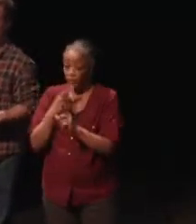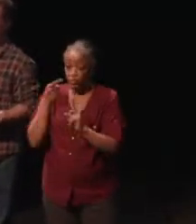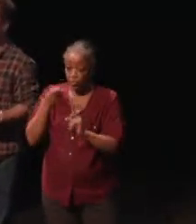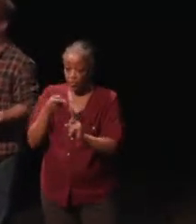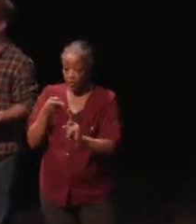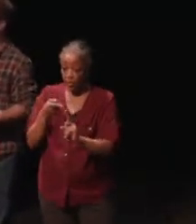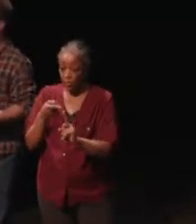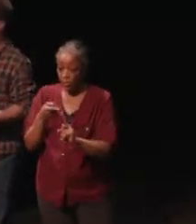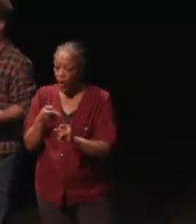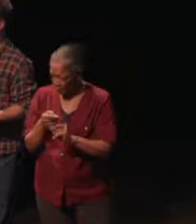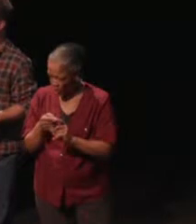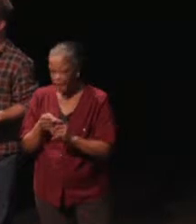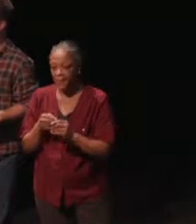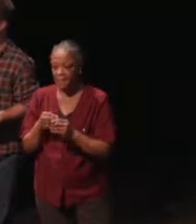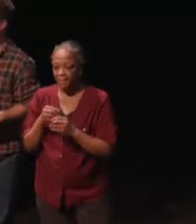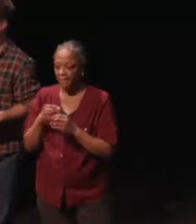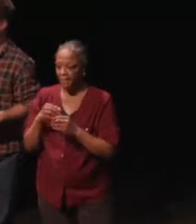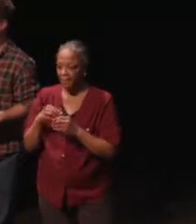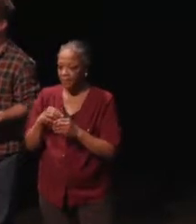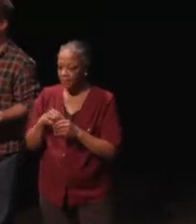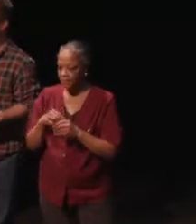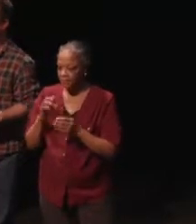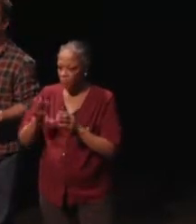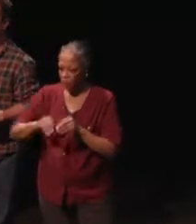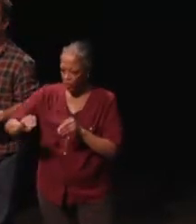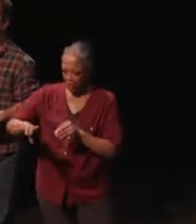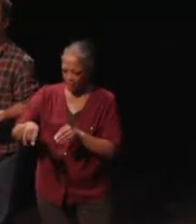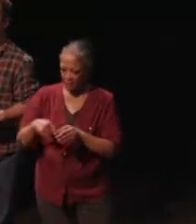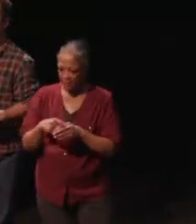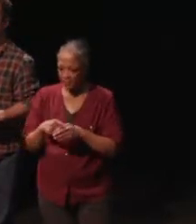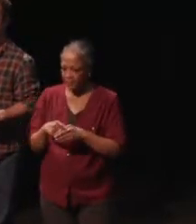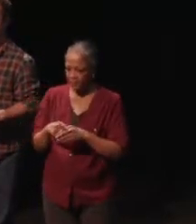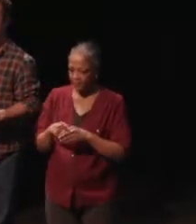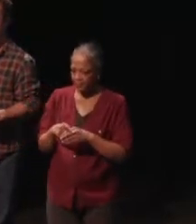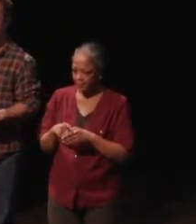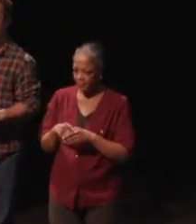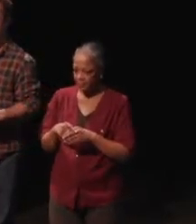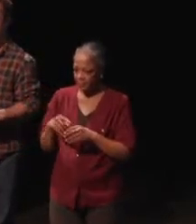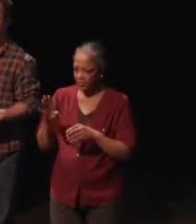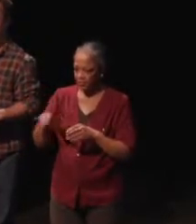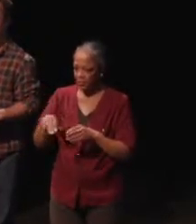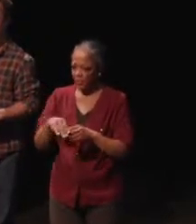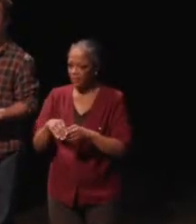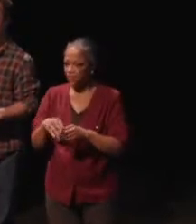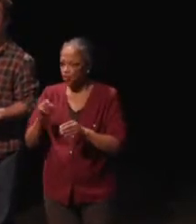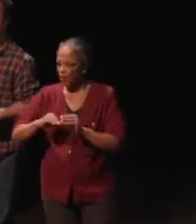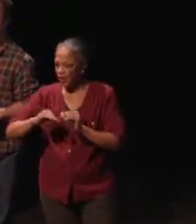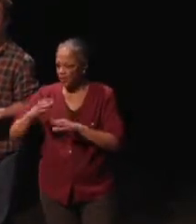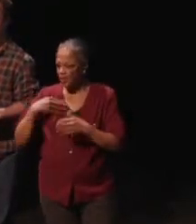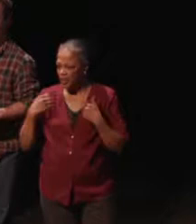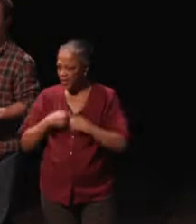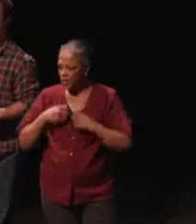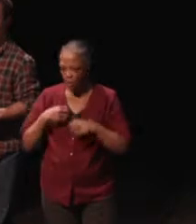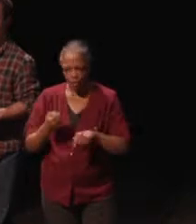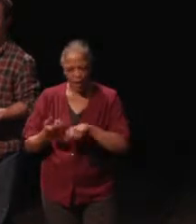discuss is use dev-speak to increase ownership. And a lot of what we do is kind of like Cesar Millan here, Dog Whisperer.